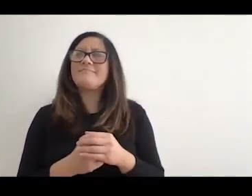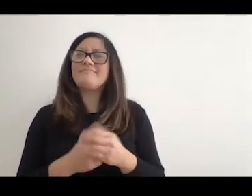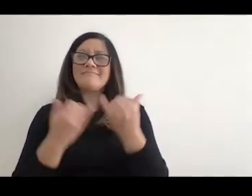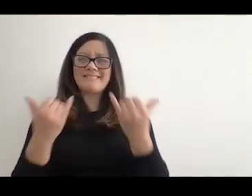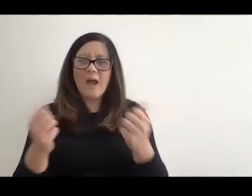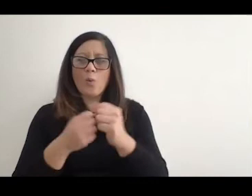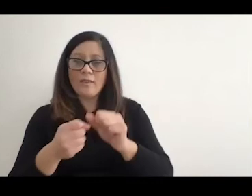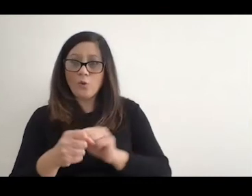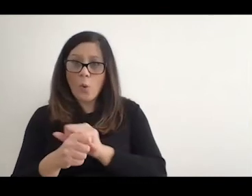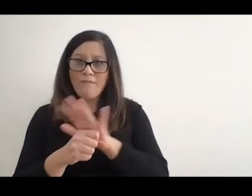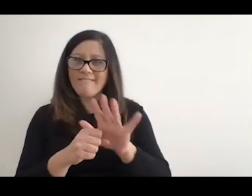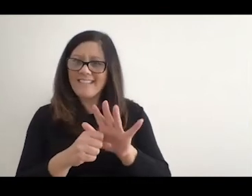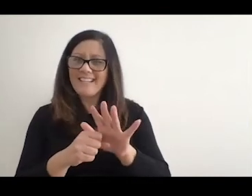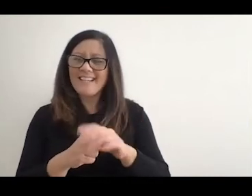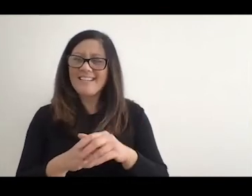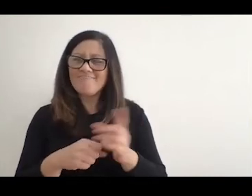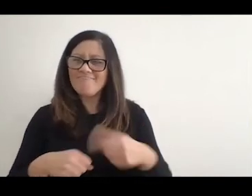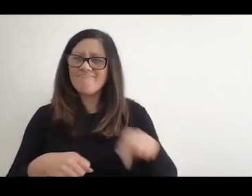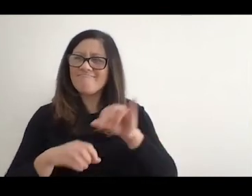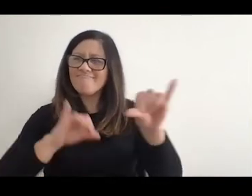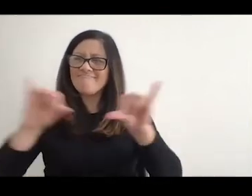The idea of I would say how Robin